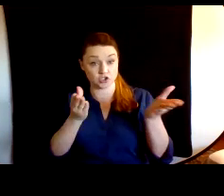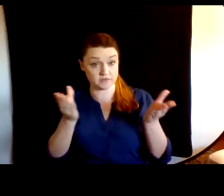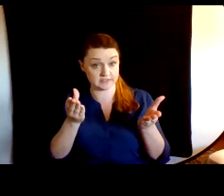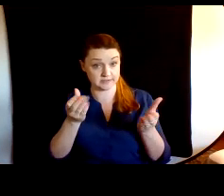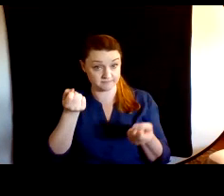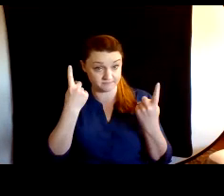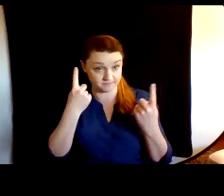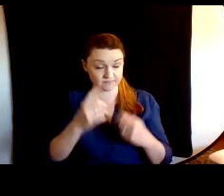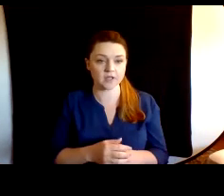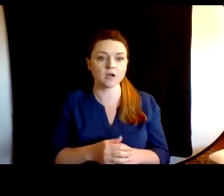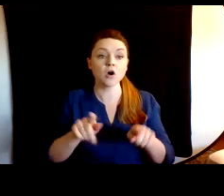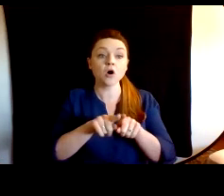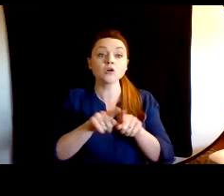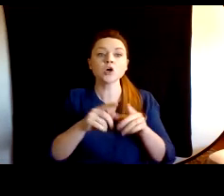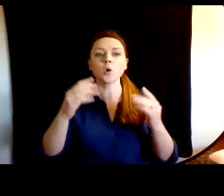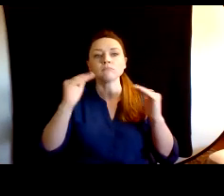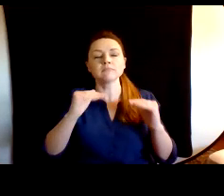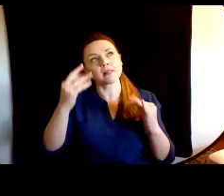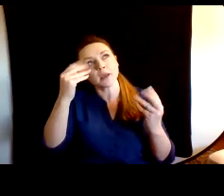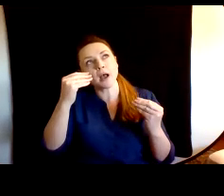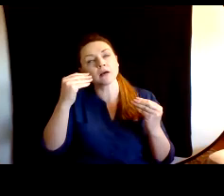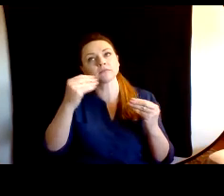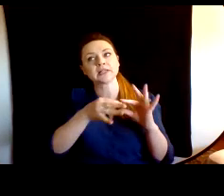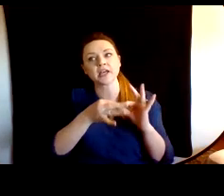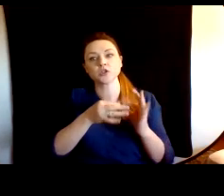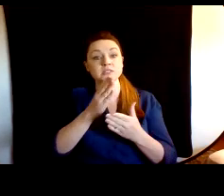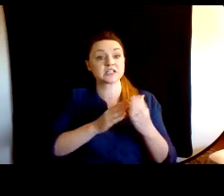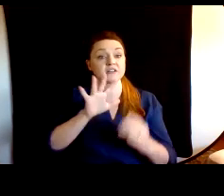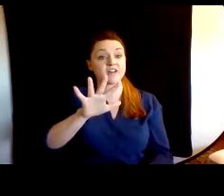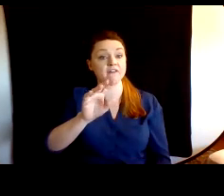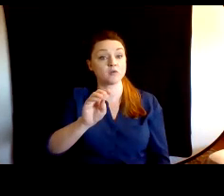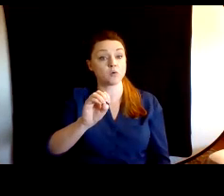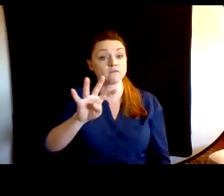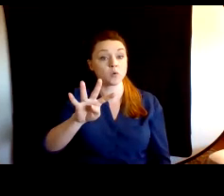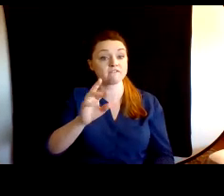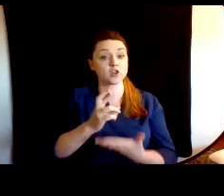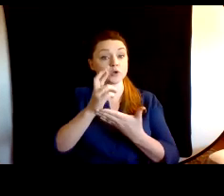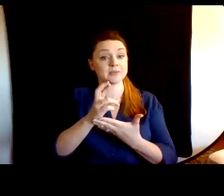And we can also think about this in terms of section 504 of the Rehabilitation Act.